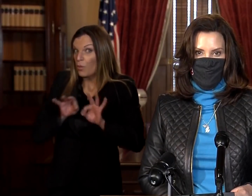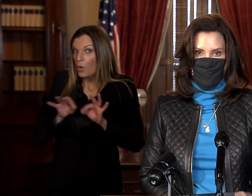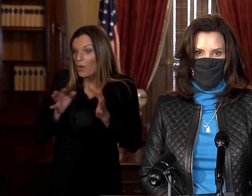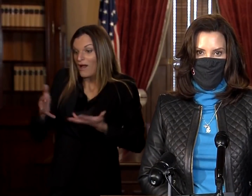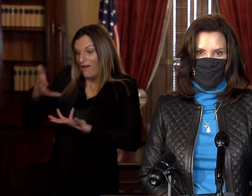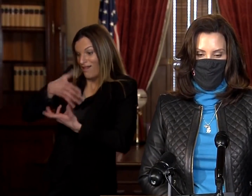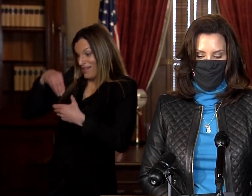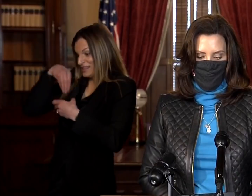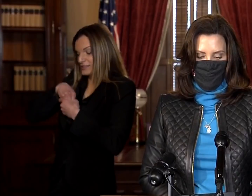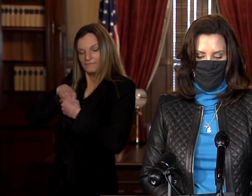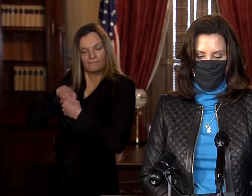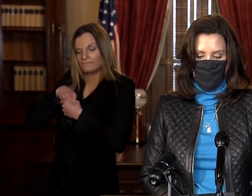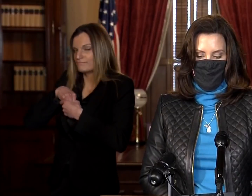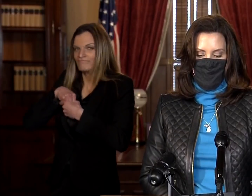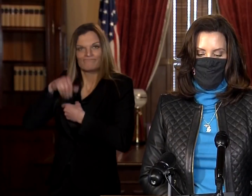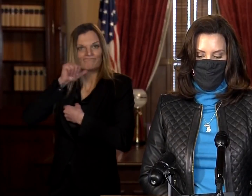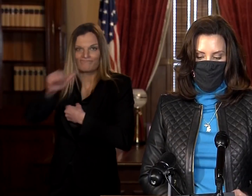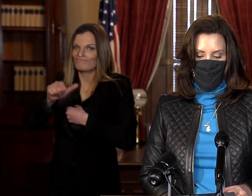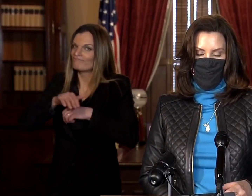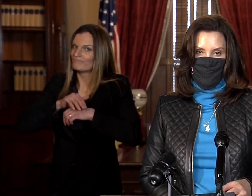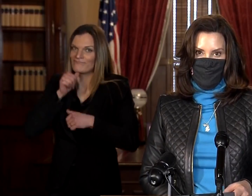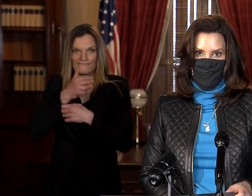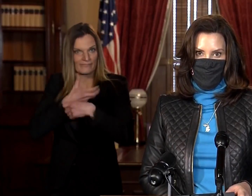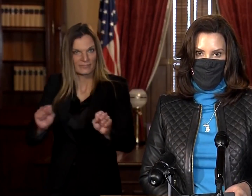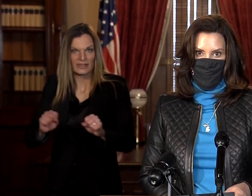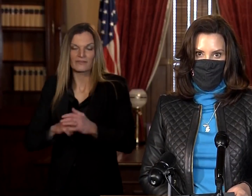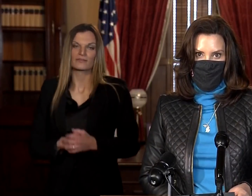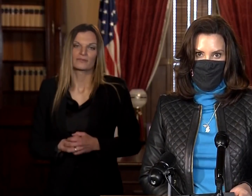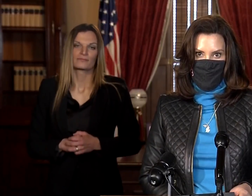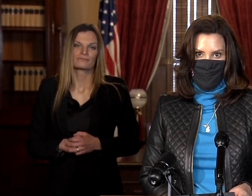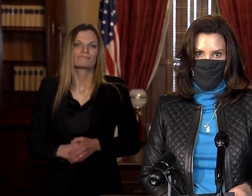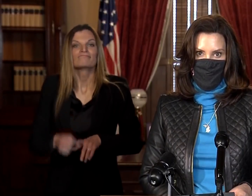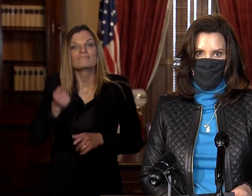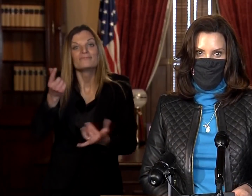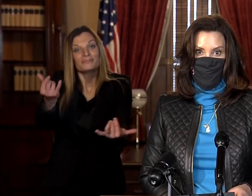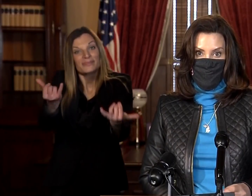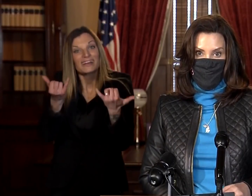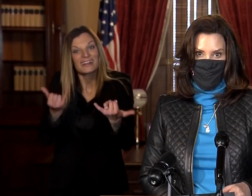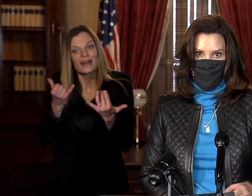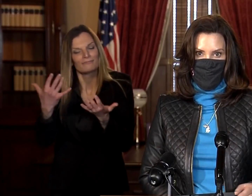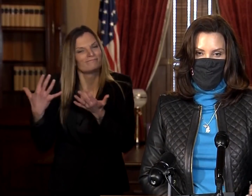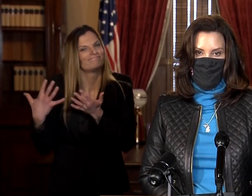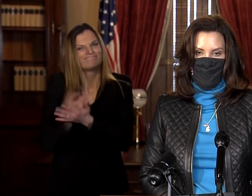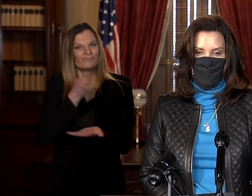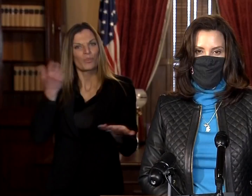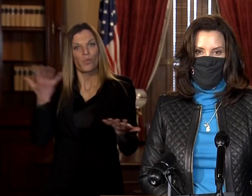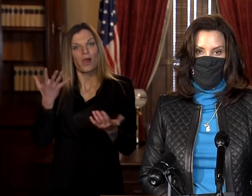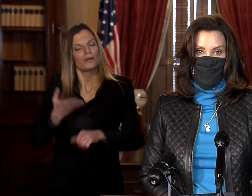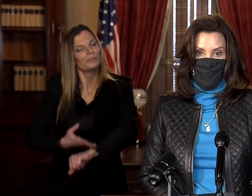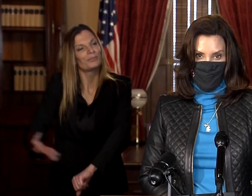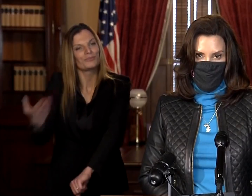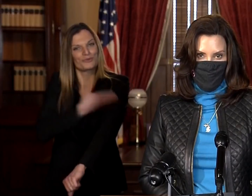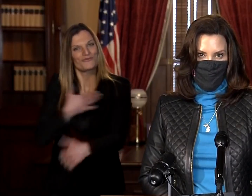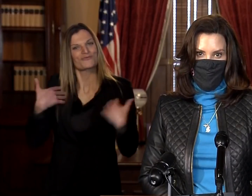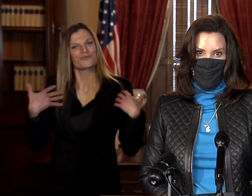this crisis, and avoiding indoor gatherings that spread the gatherings that spread the virus. virus. These are ways every one of us These are ways every one of us can do our part, so let’s all can do our part, so let’s all work together to eradicate this